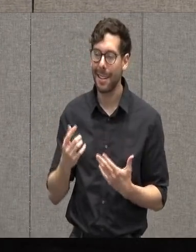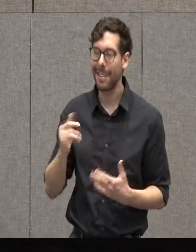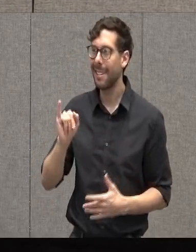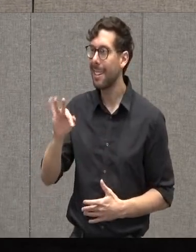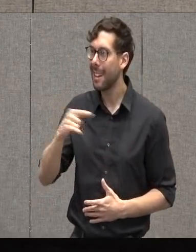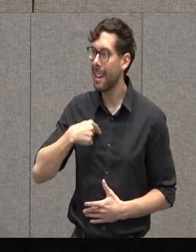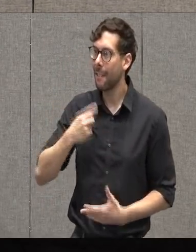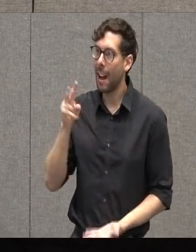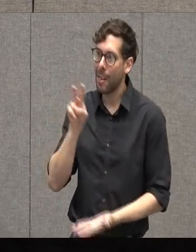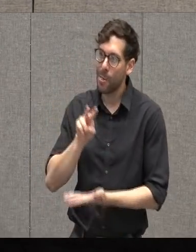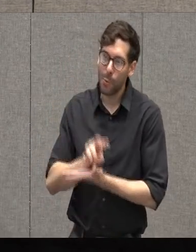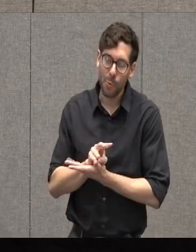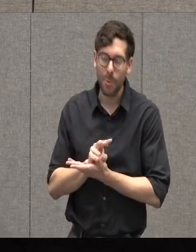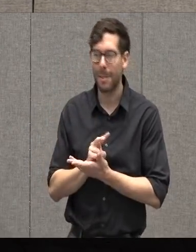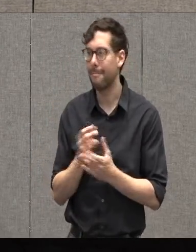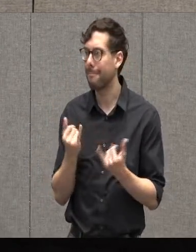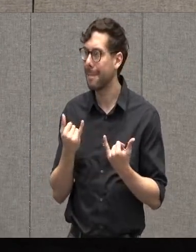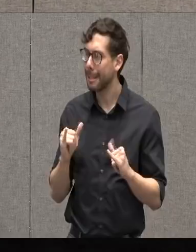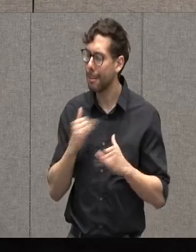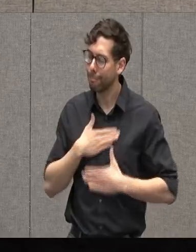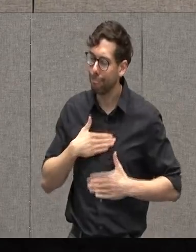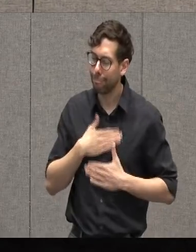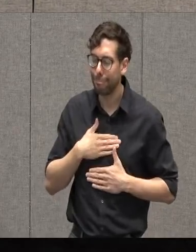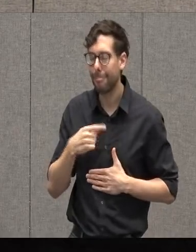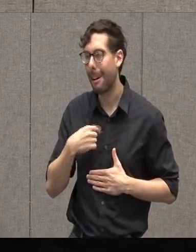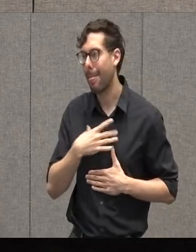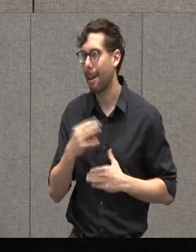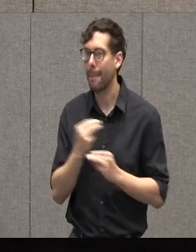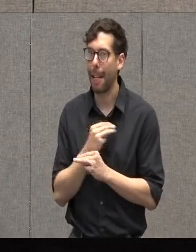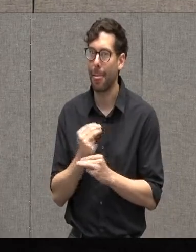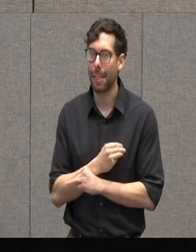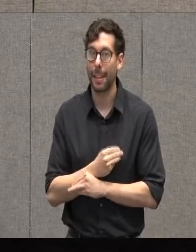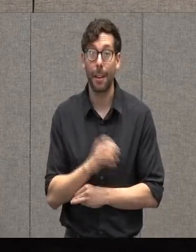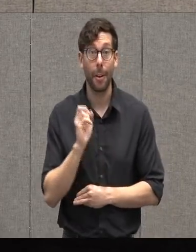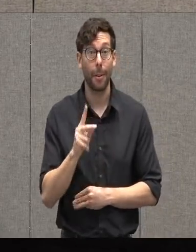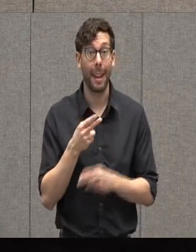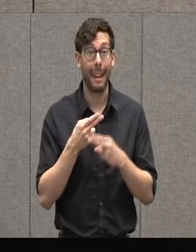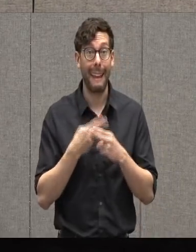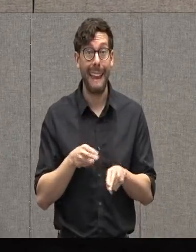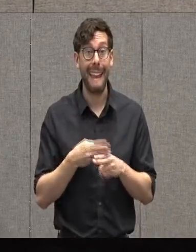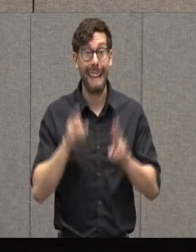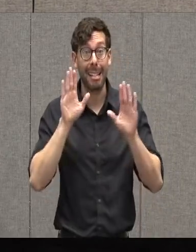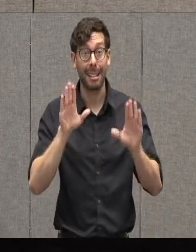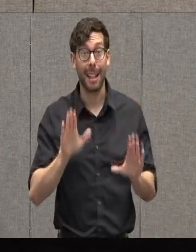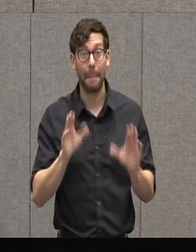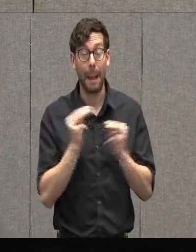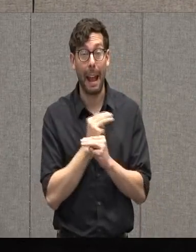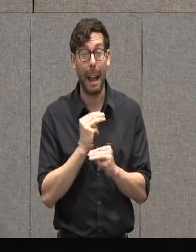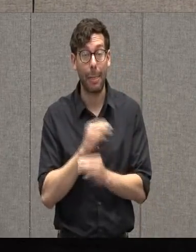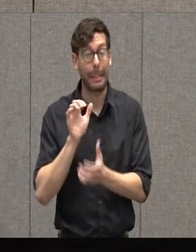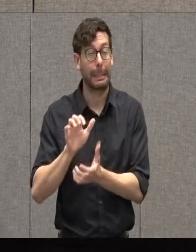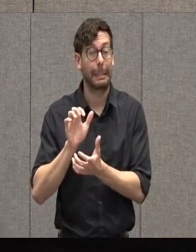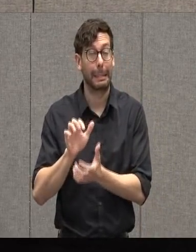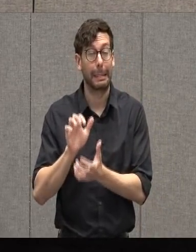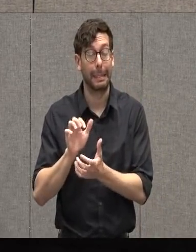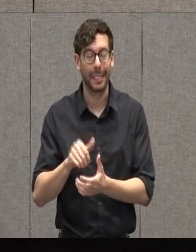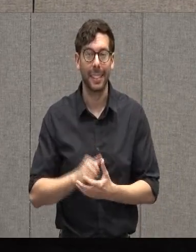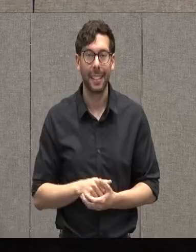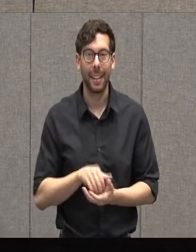Yes. Okay. So, egg-cellent math, egg-cellent math. I'll open it up.